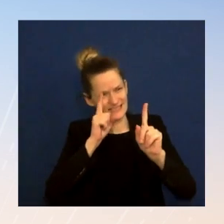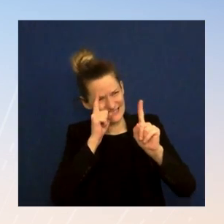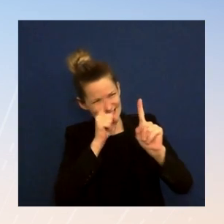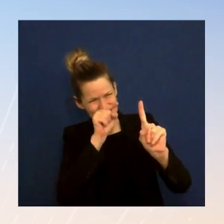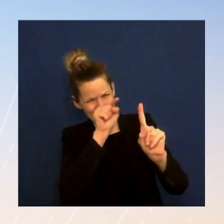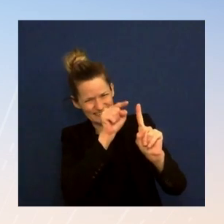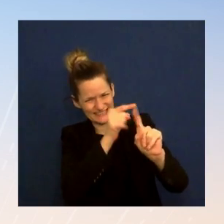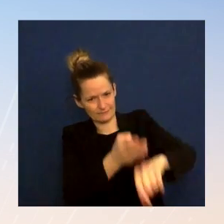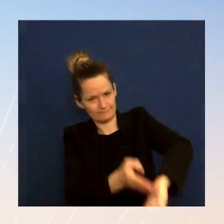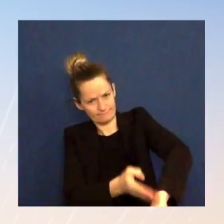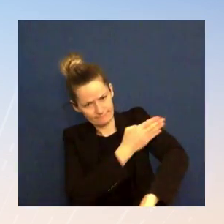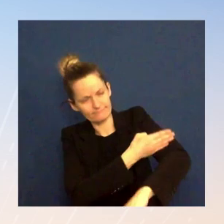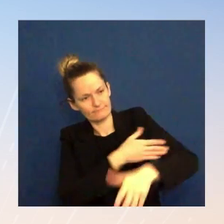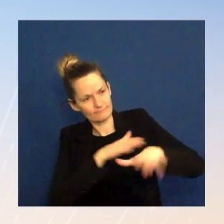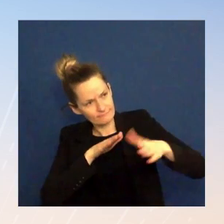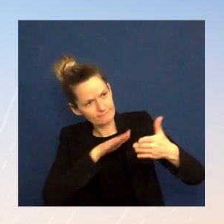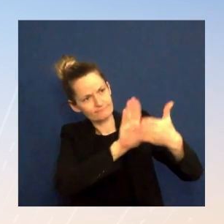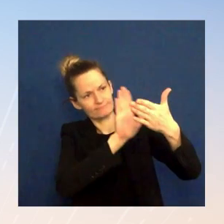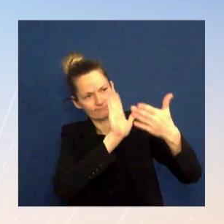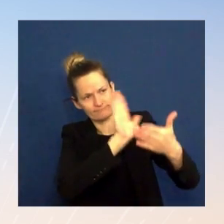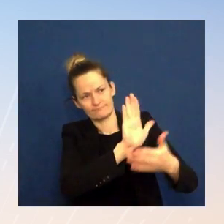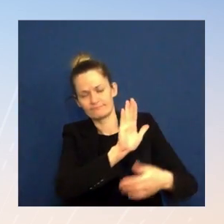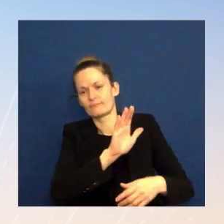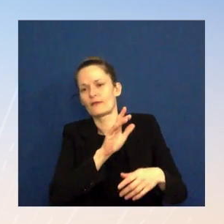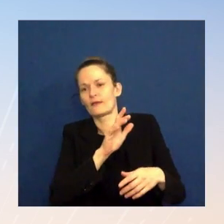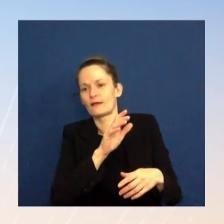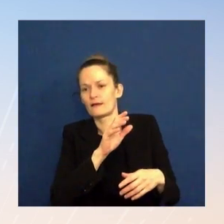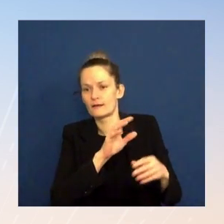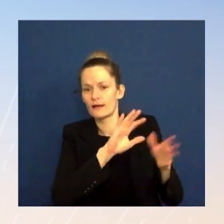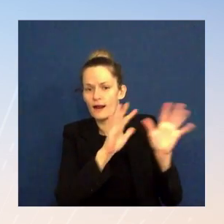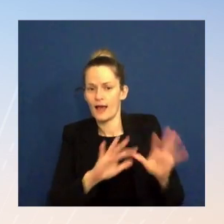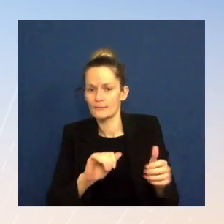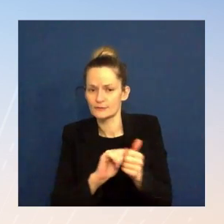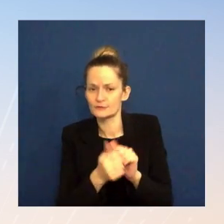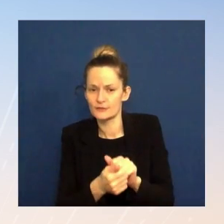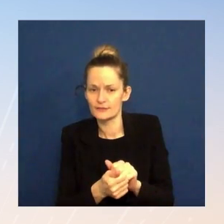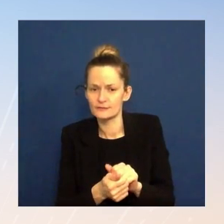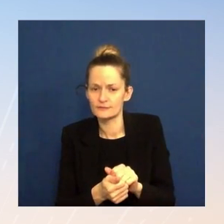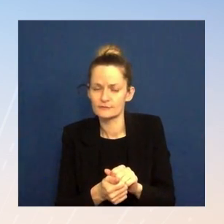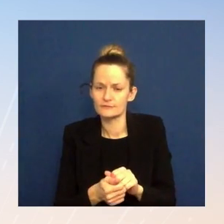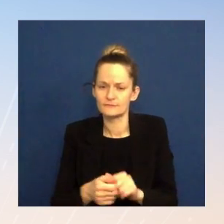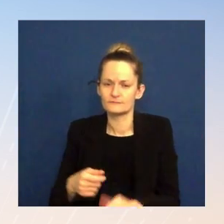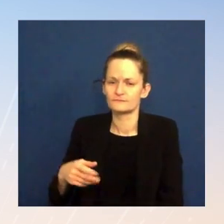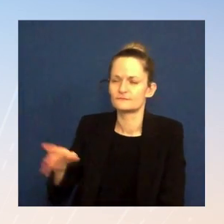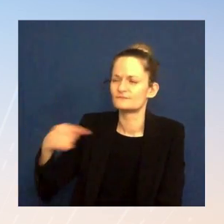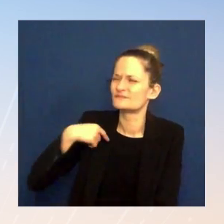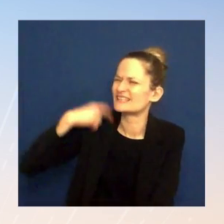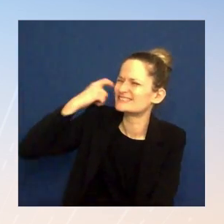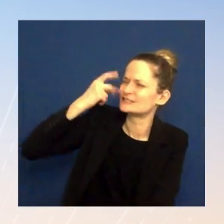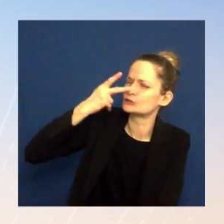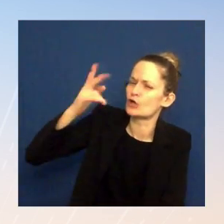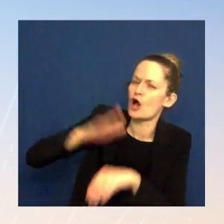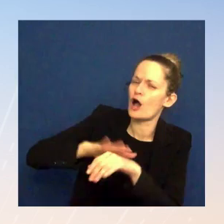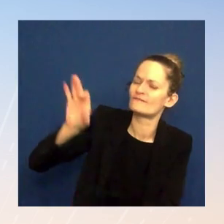The Press: And just on -- just on Facebook: The President hasn't really weighed in too much in a substantive way on the revelations